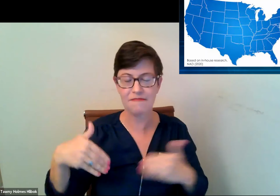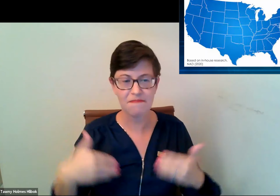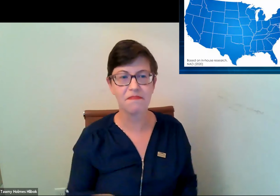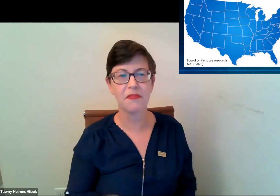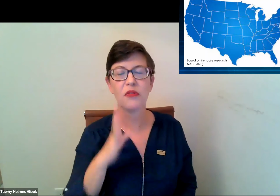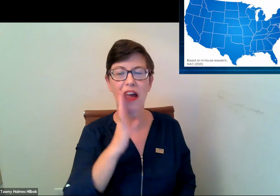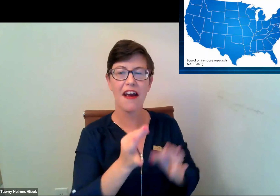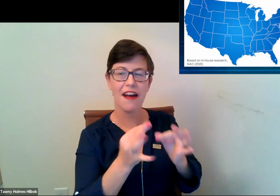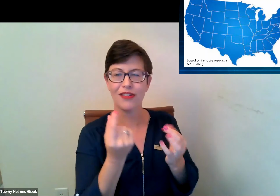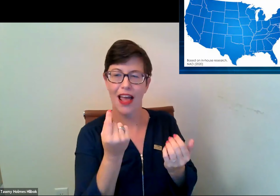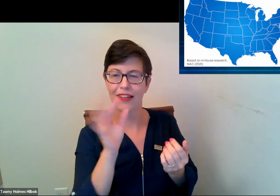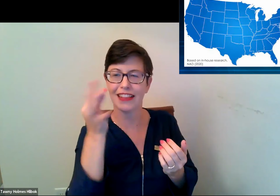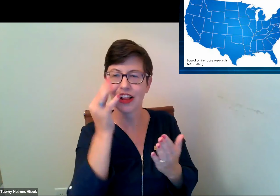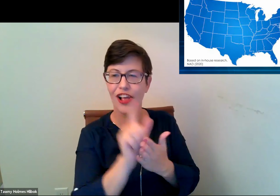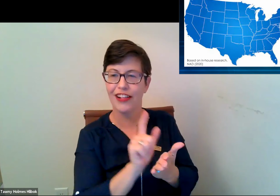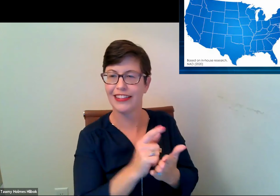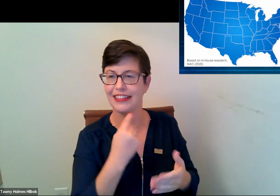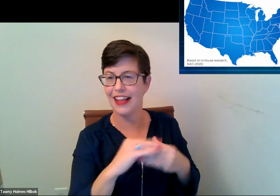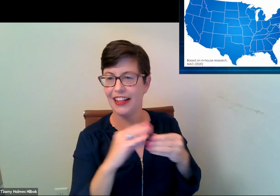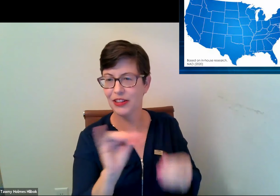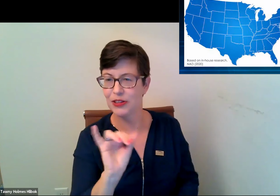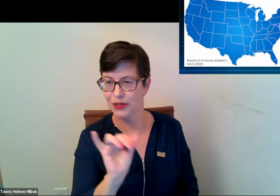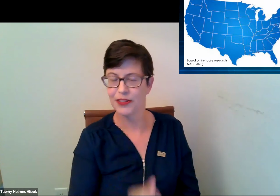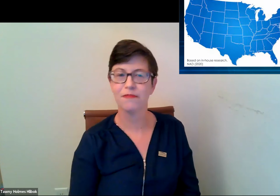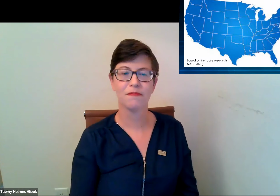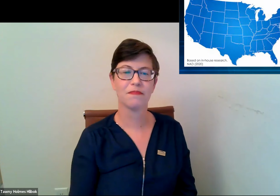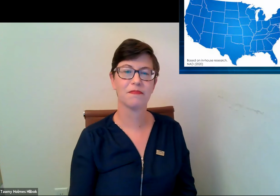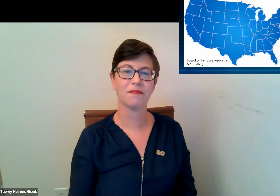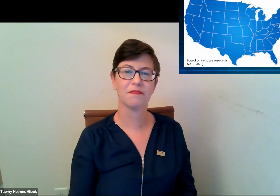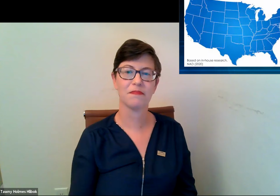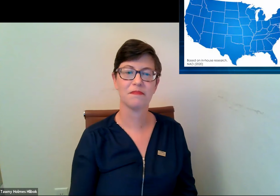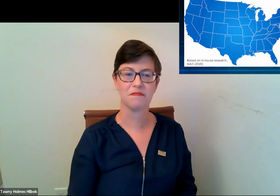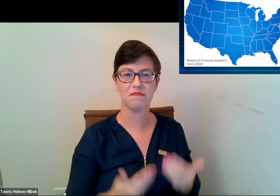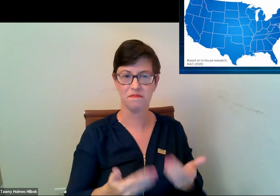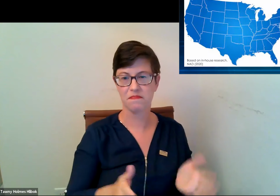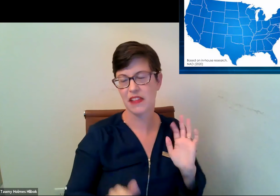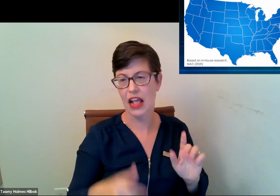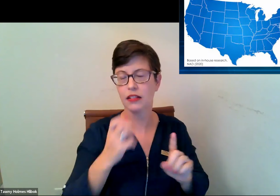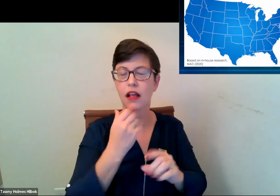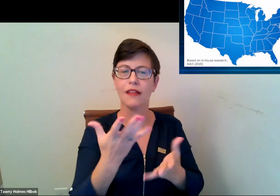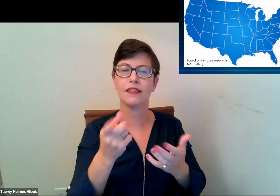we still need to do quite a lot of advocacy advocacy in that area but it's interesting how the laws tell a story don't think.